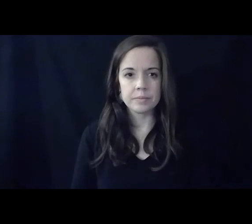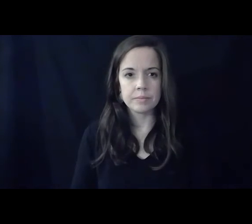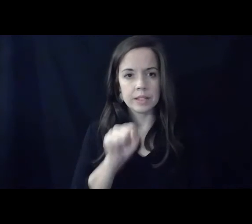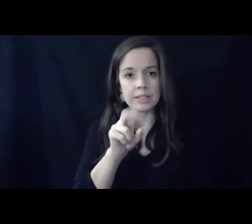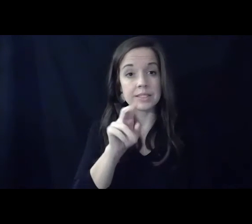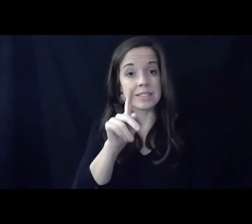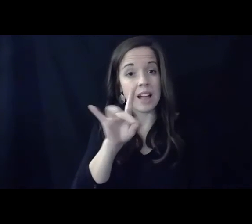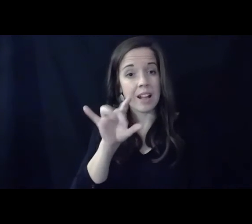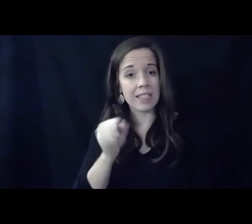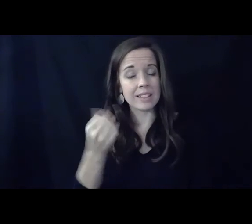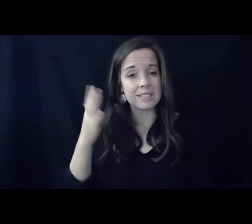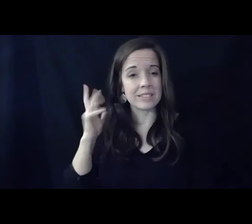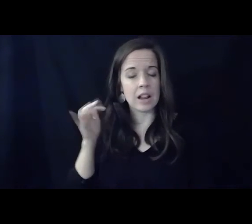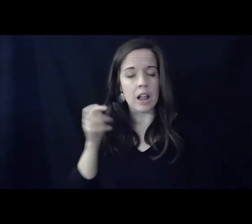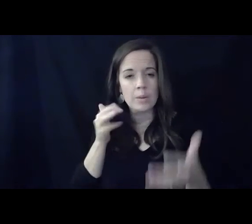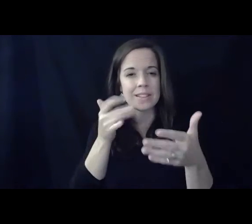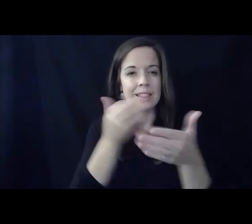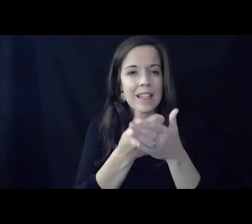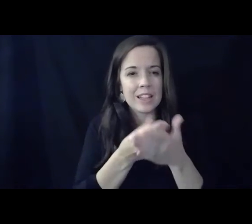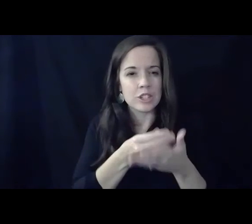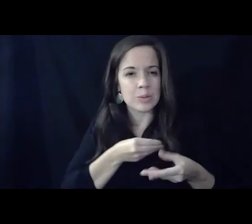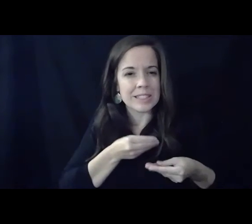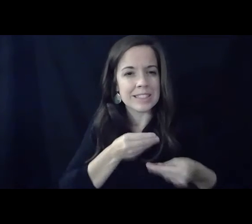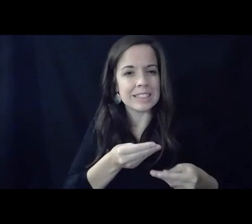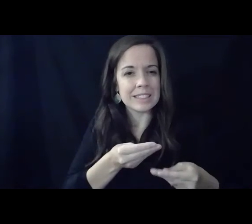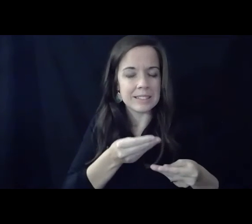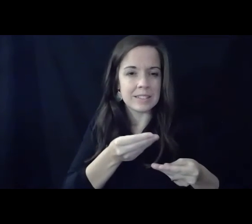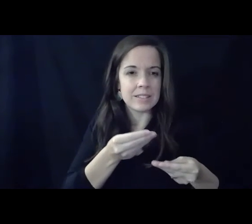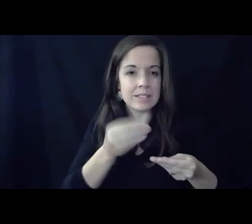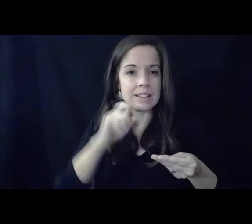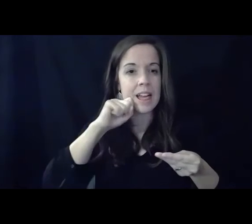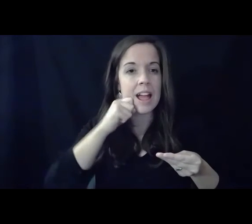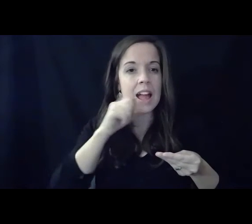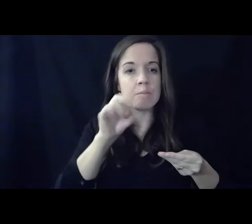fed apple-core and flesh scraped from the carcass of other animals like me.